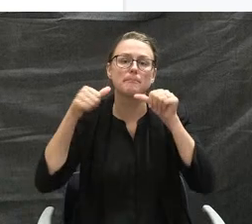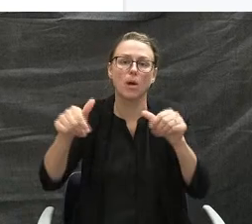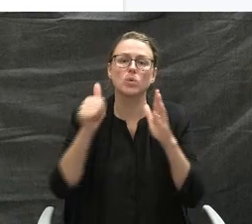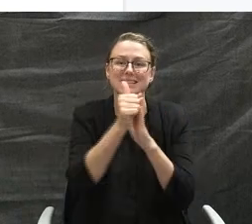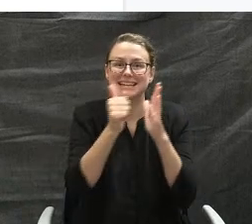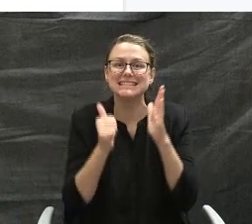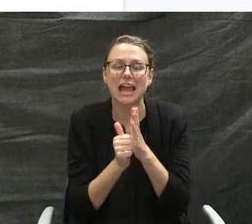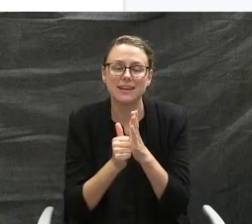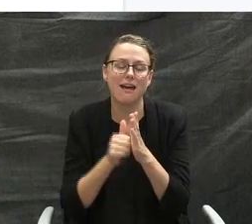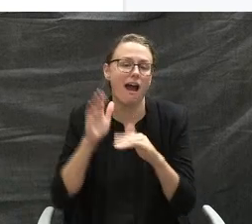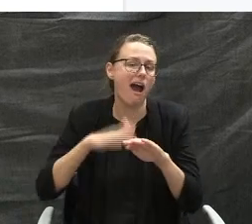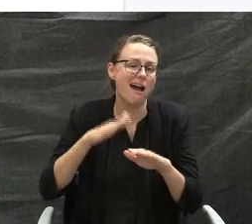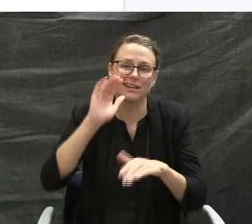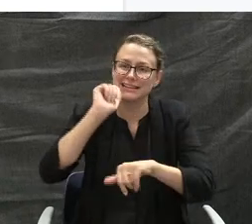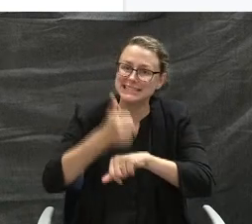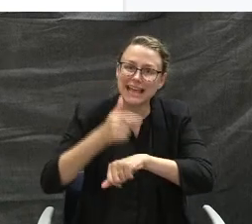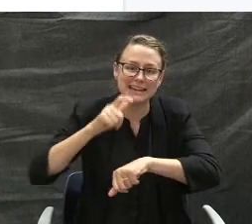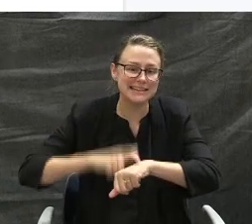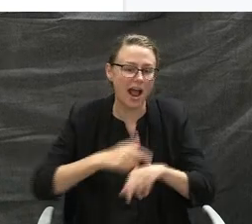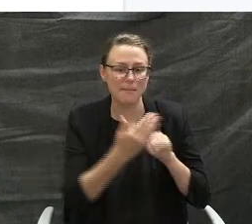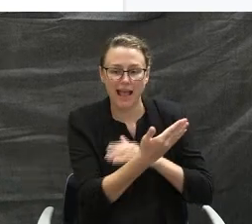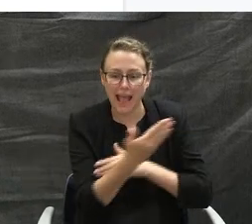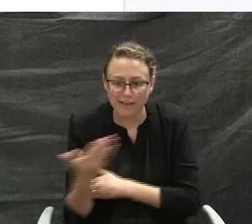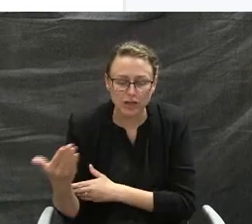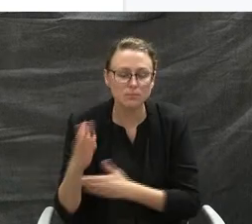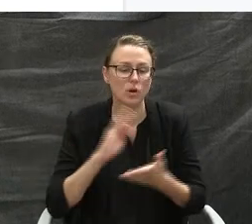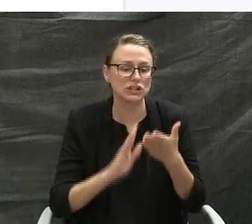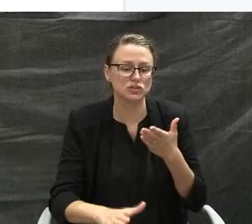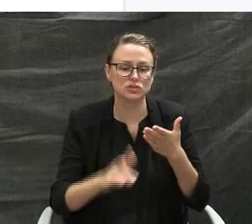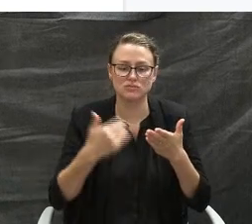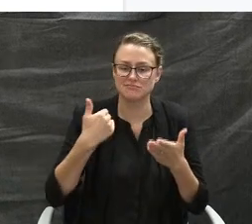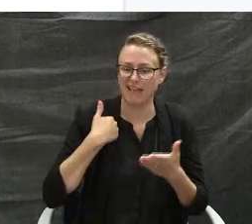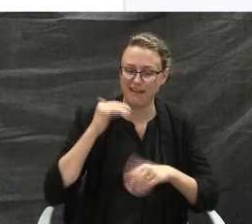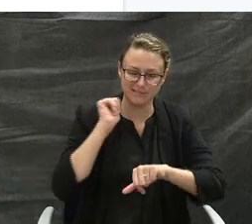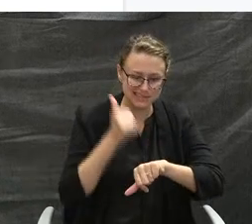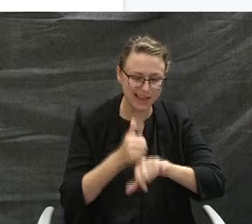A set time every morning so that students can appropriately plan out their day.